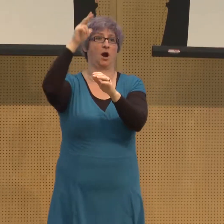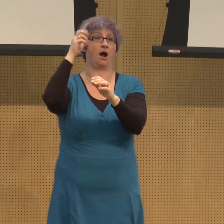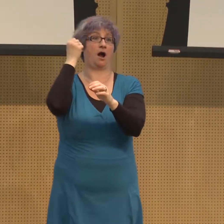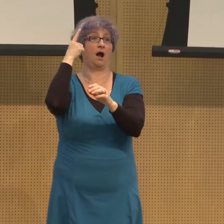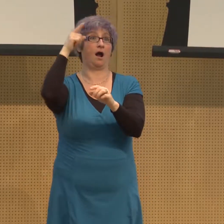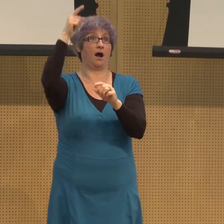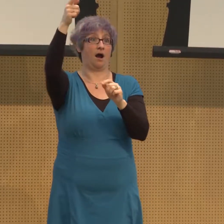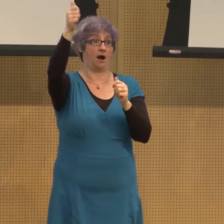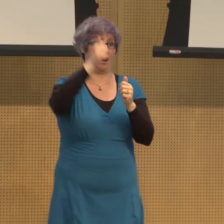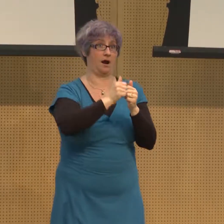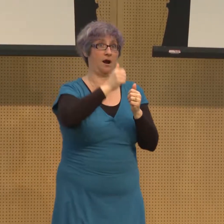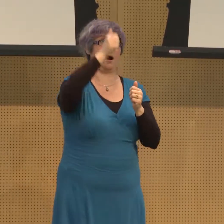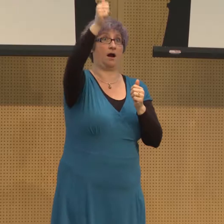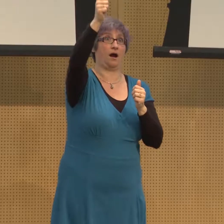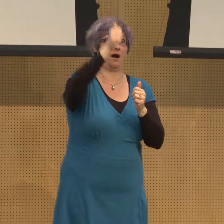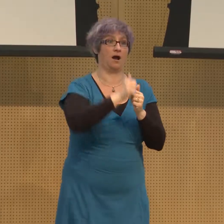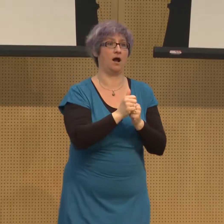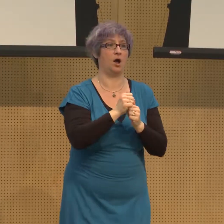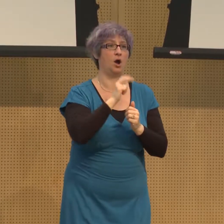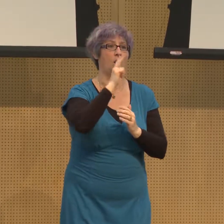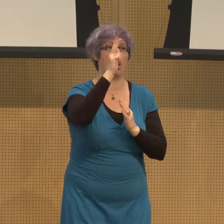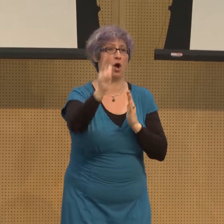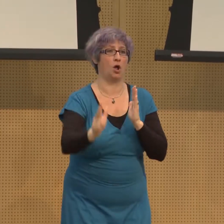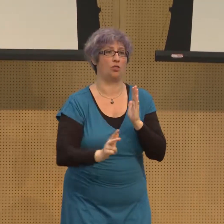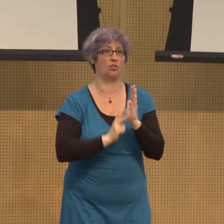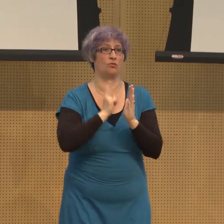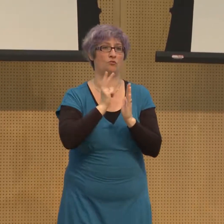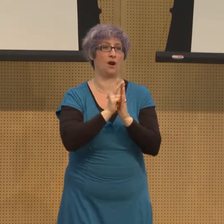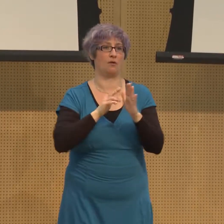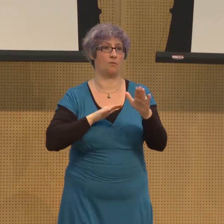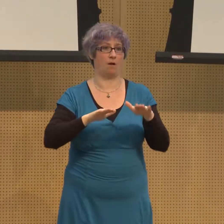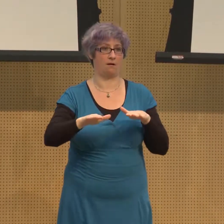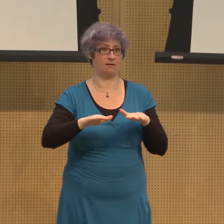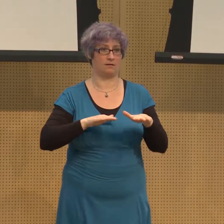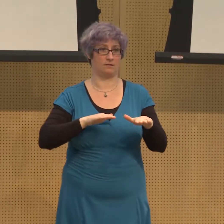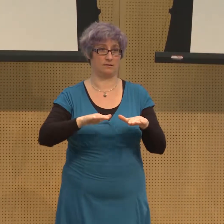She lived up on a mountain with her family, and she would commute back and forth 3...